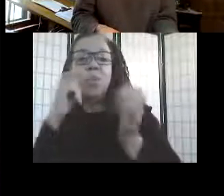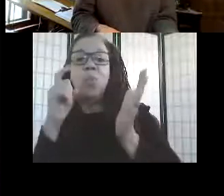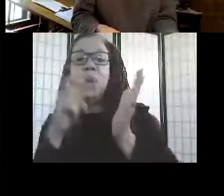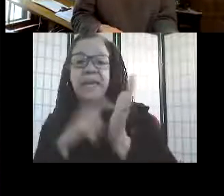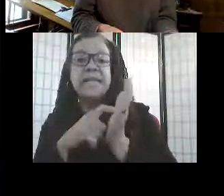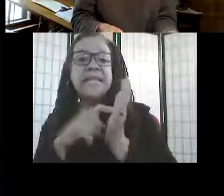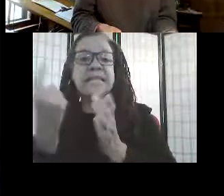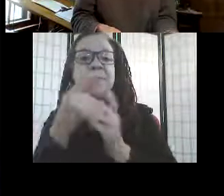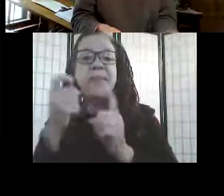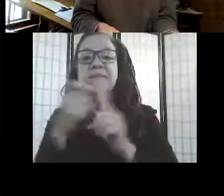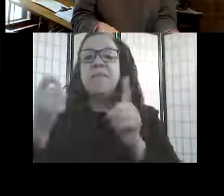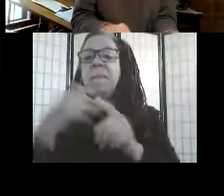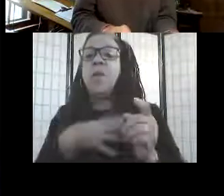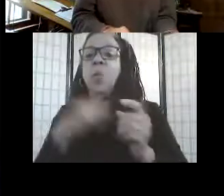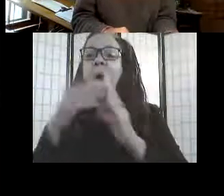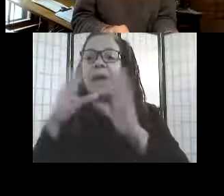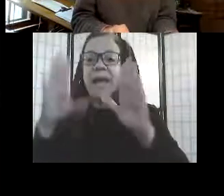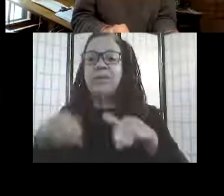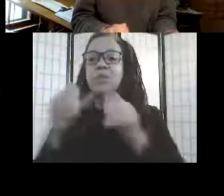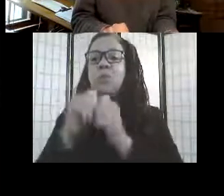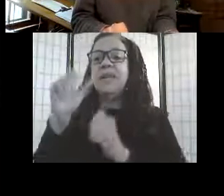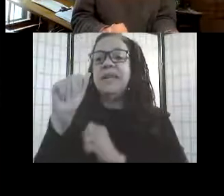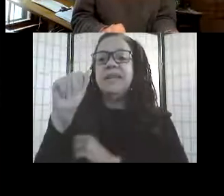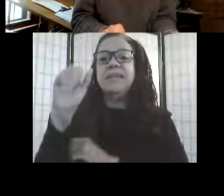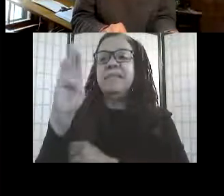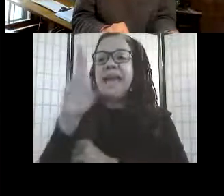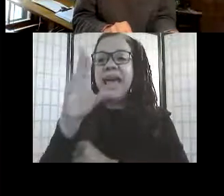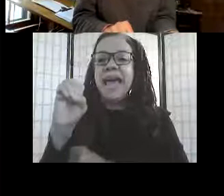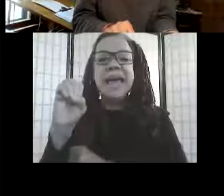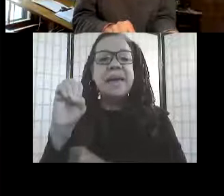House window by Abraham Lincoln. Um, again, a speculative concept, I don't